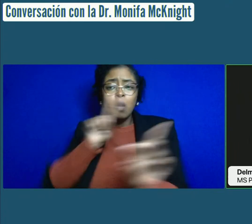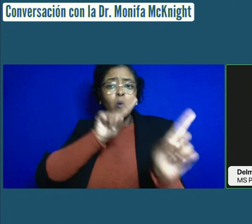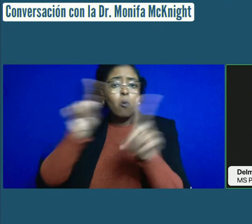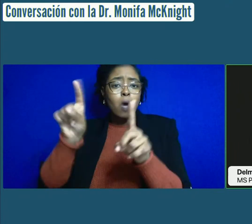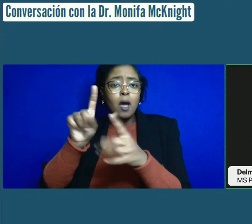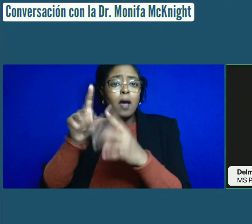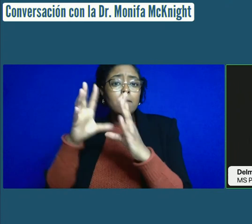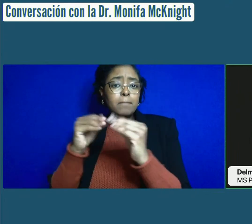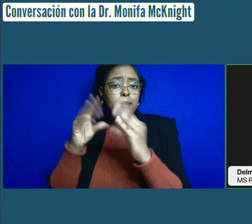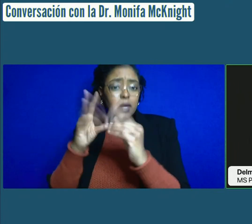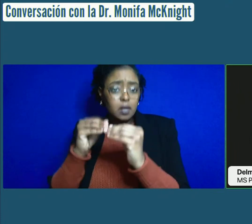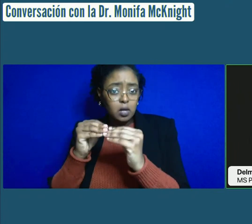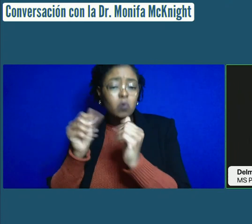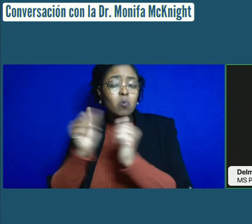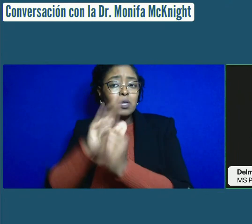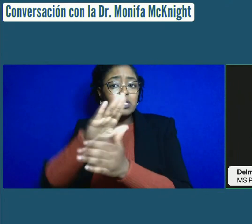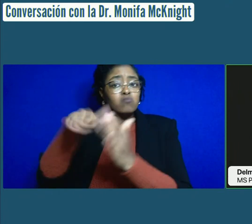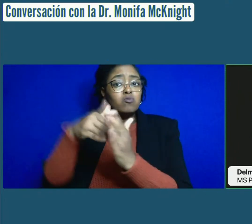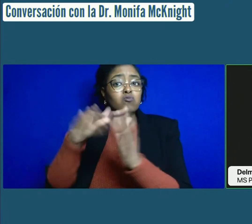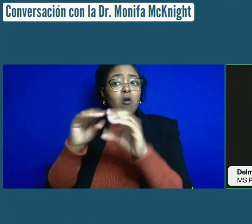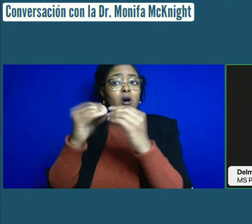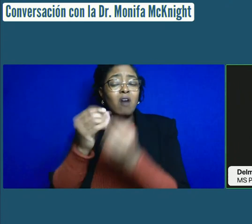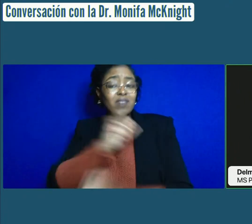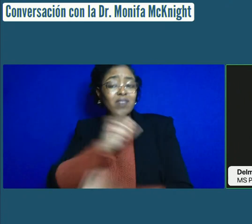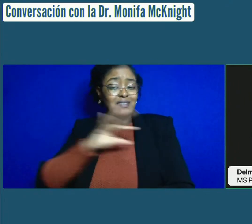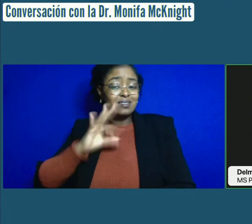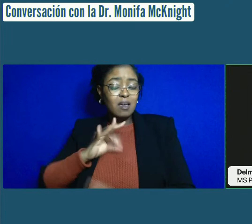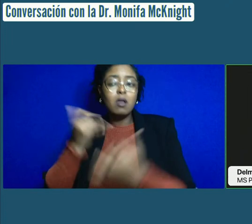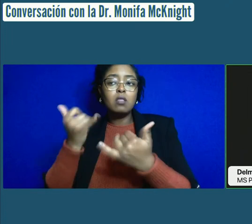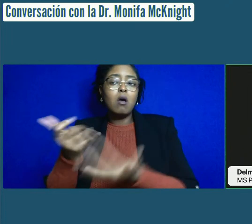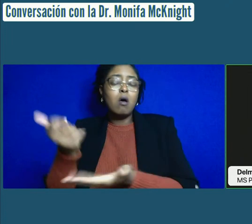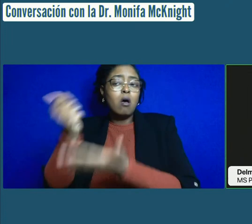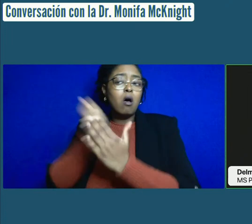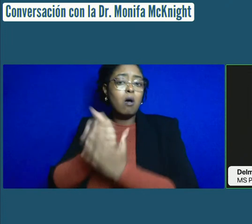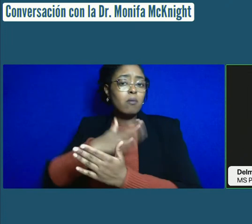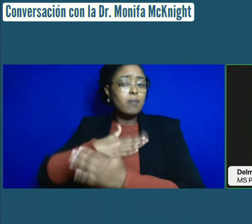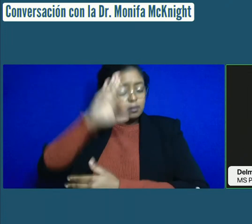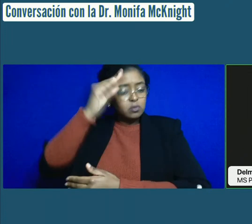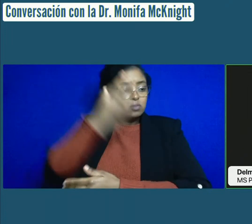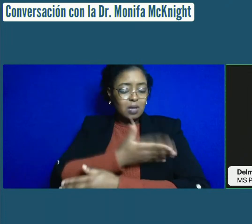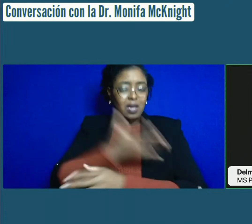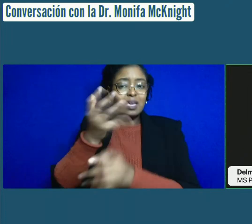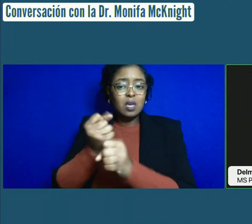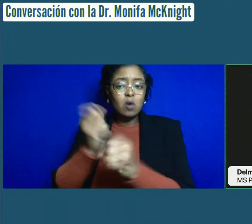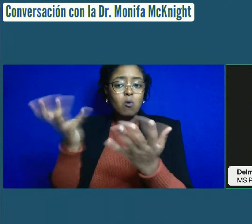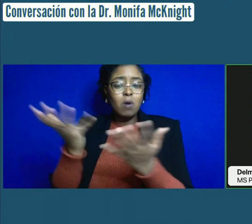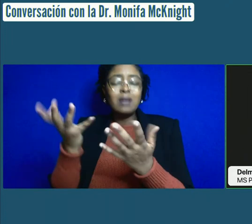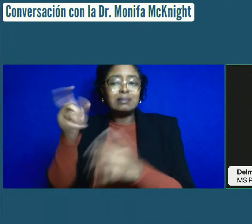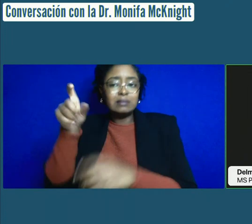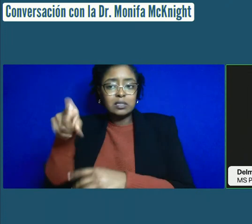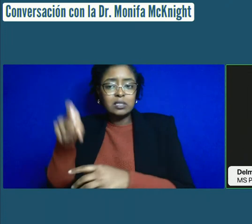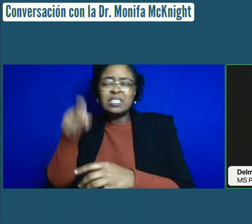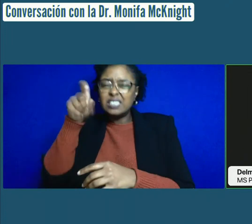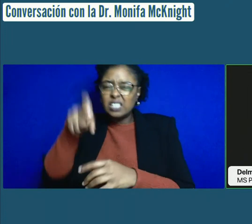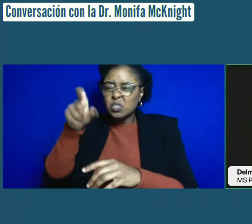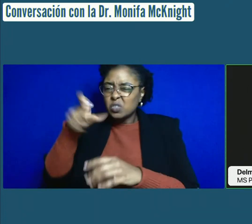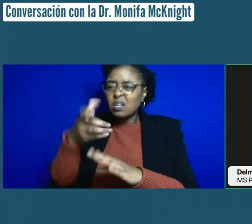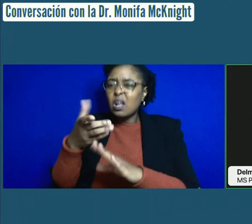disappointing. Luckily last week I attended a meeting with Central Office staff. Who are